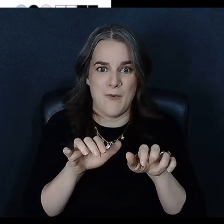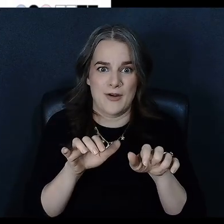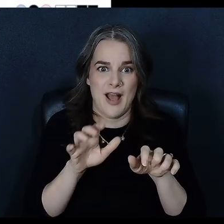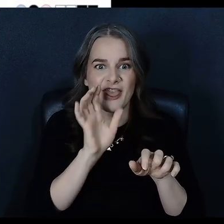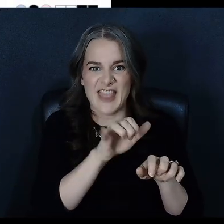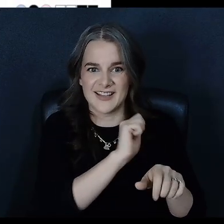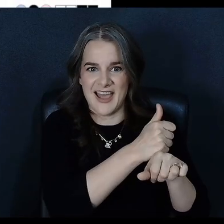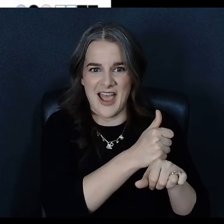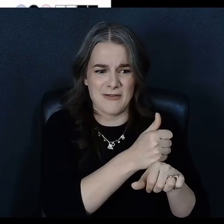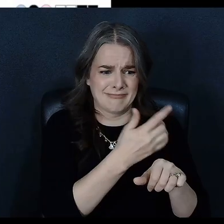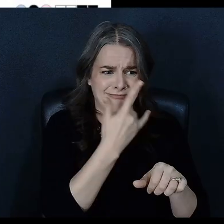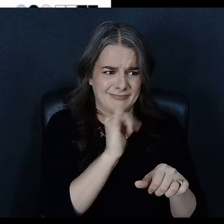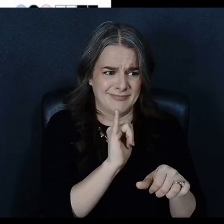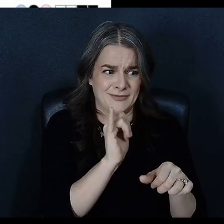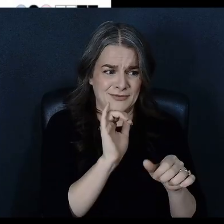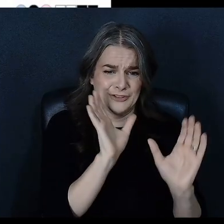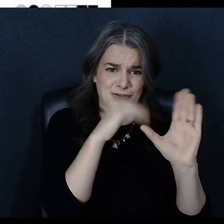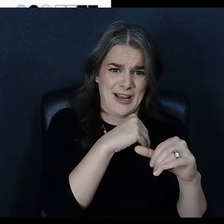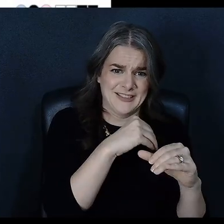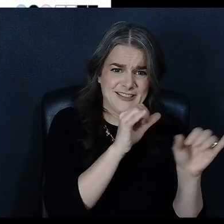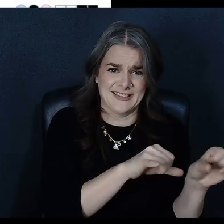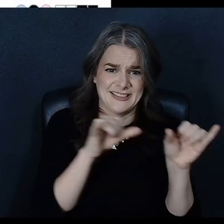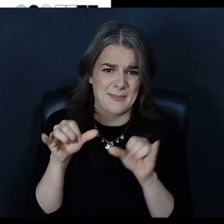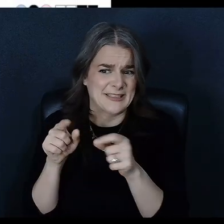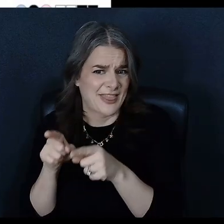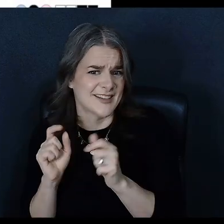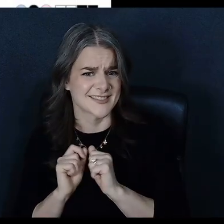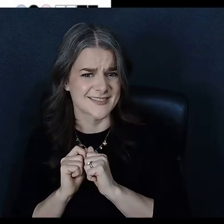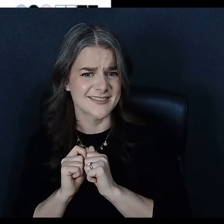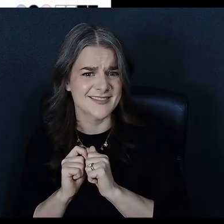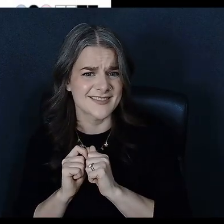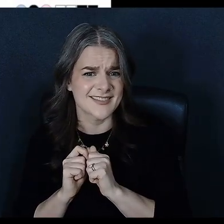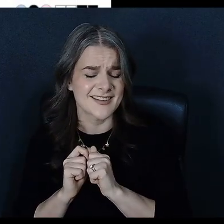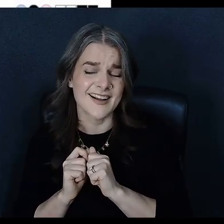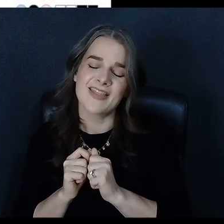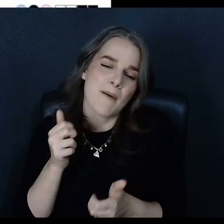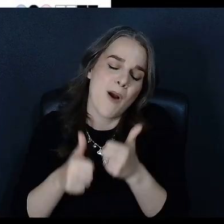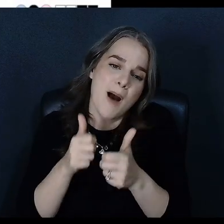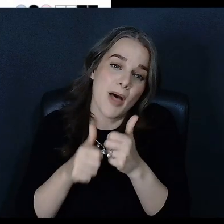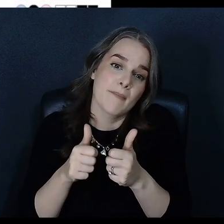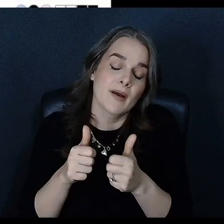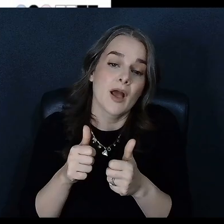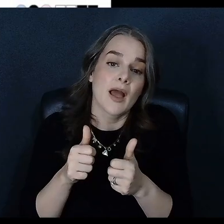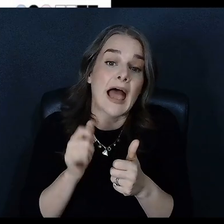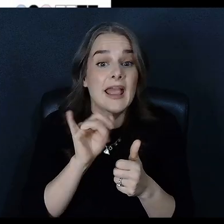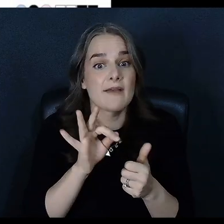The difference being that if someone knows the traditional keyboard already, they may have to unlearn that keyboard in order